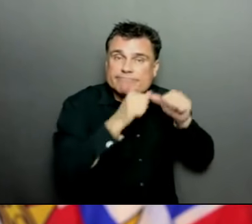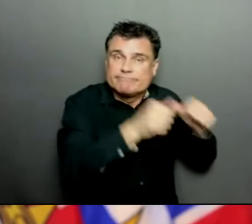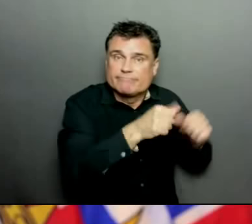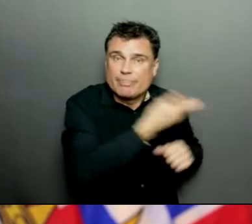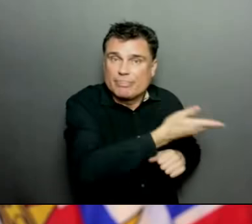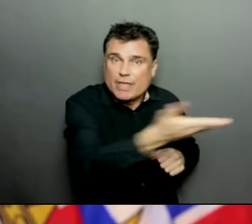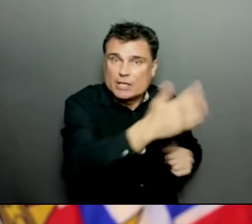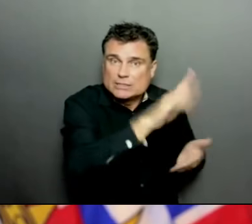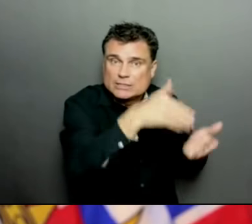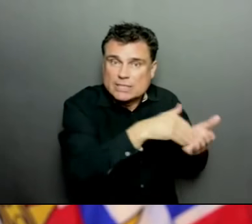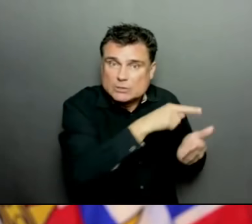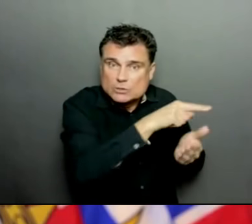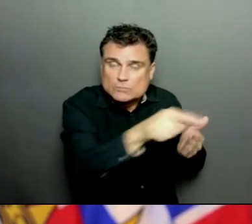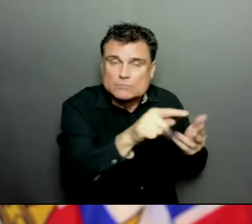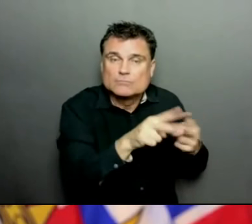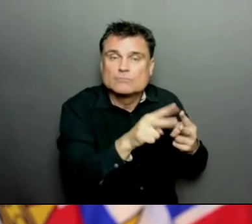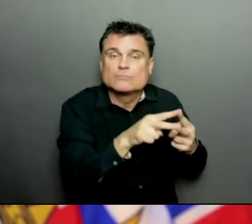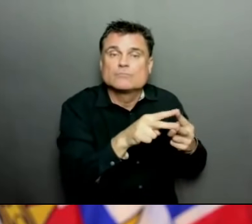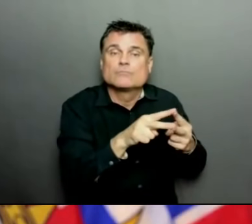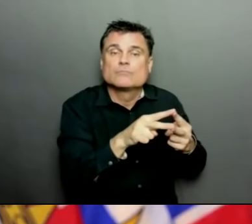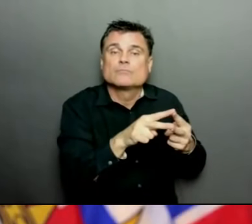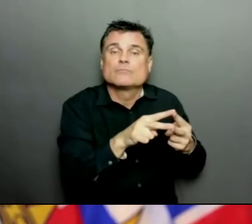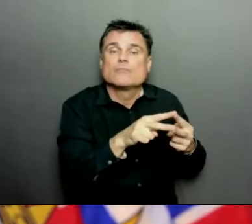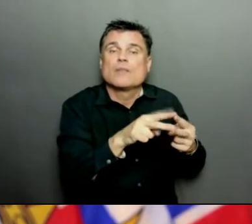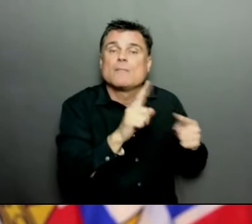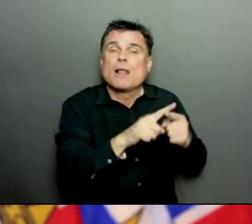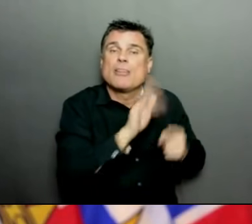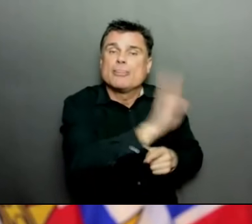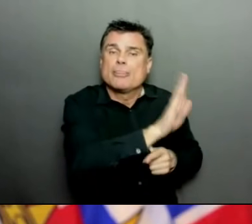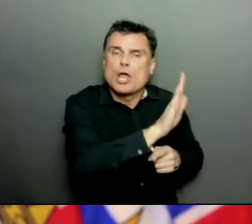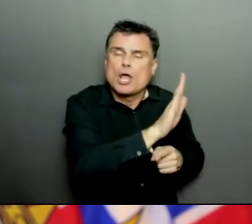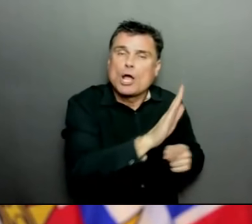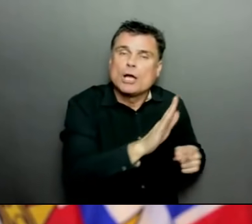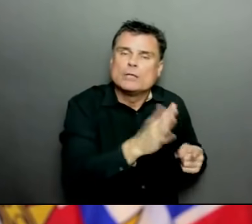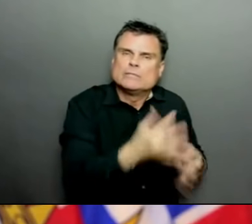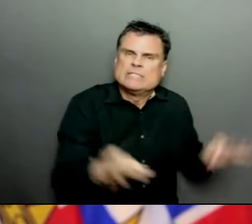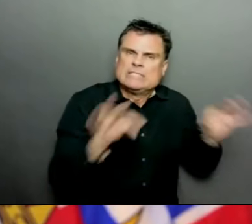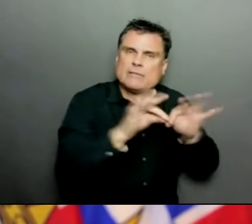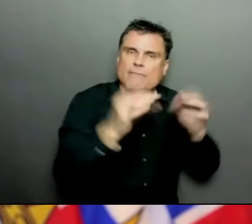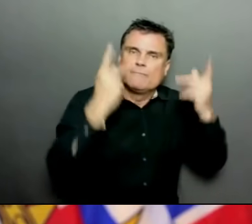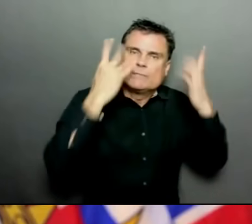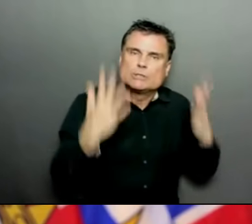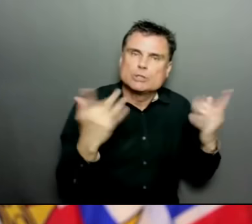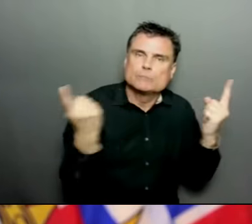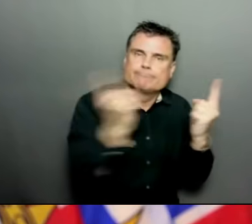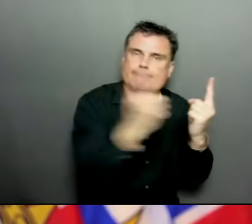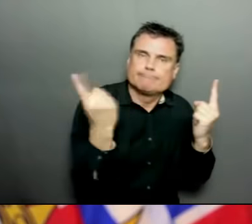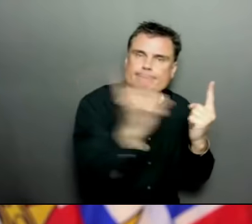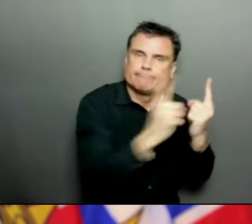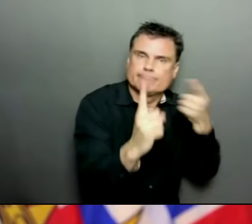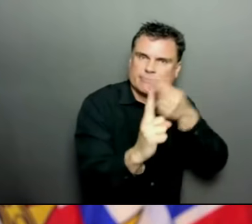that need to be immunized, and then we will be moving on from there to other priority populations.